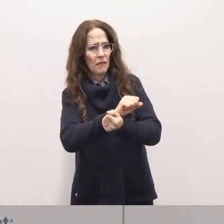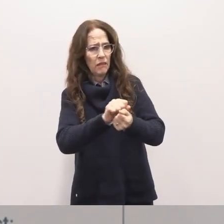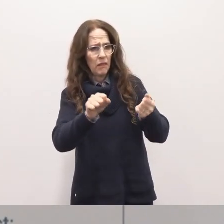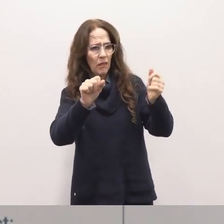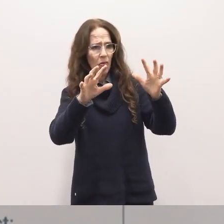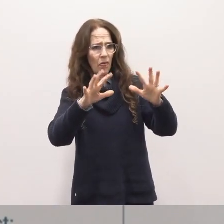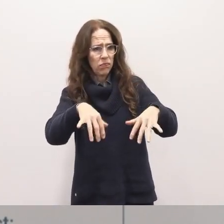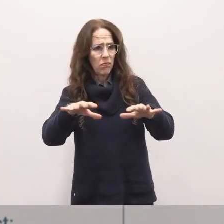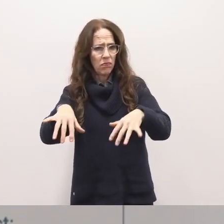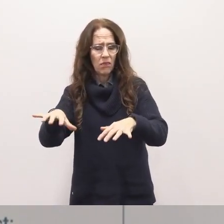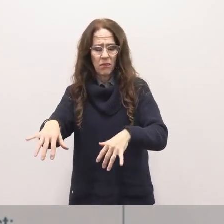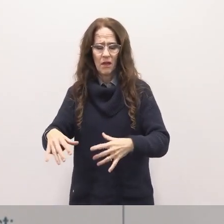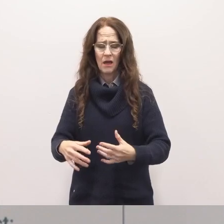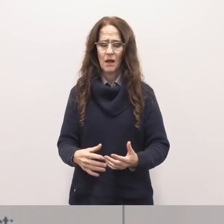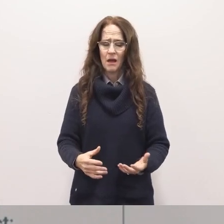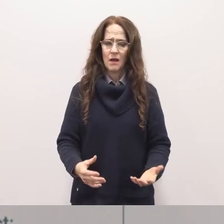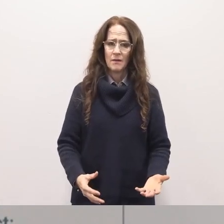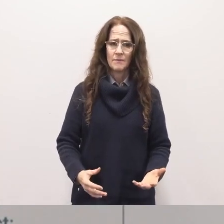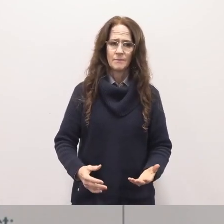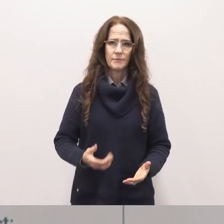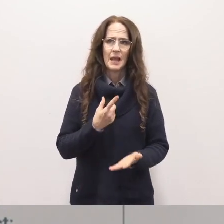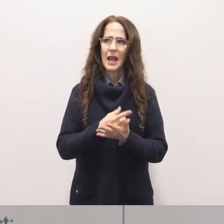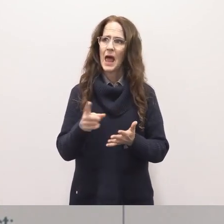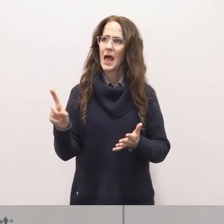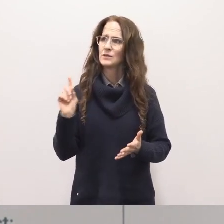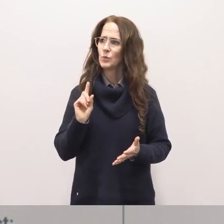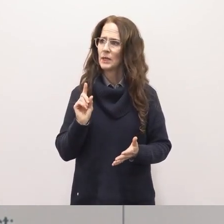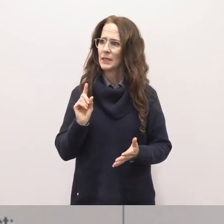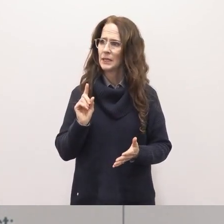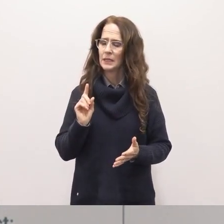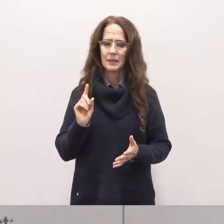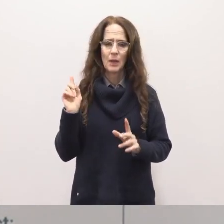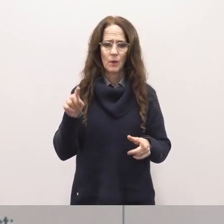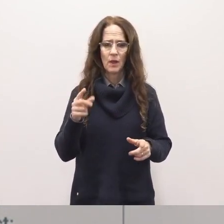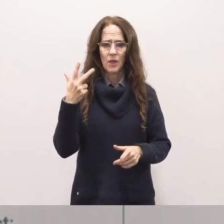I had, last weekend I was at three memorial services